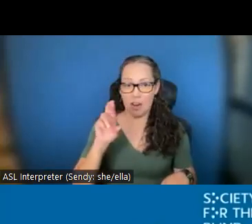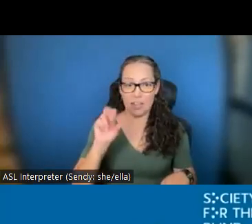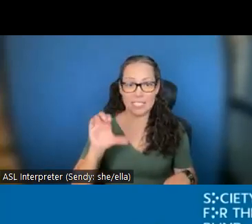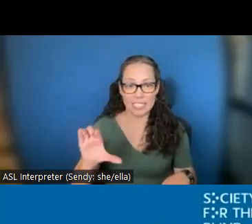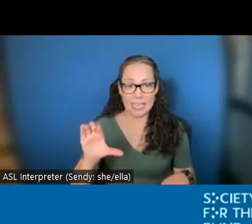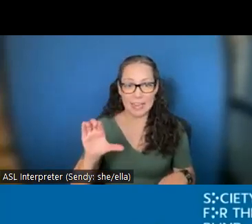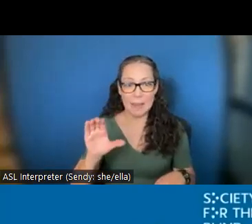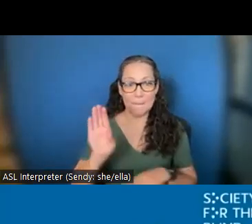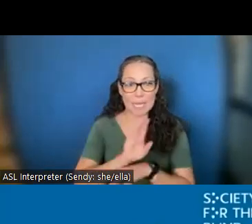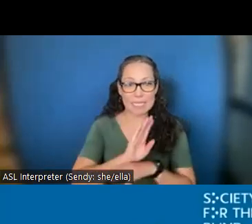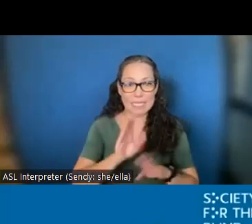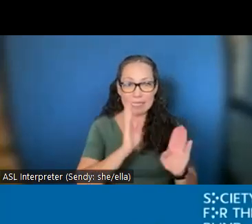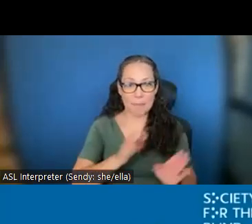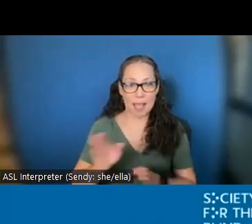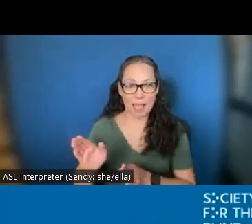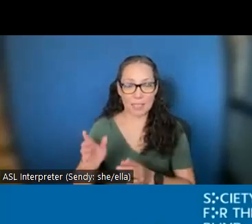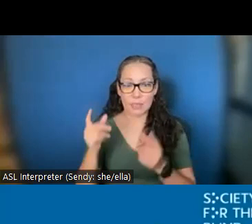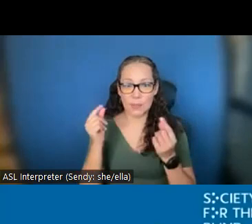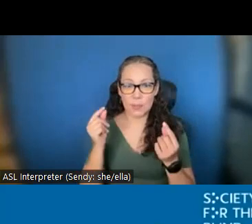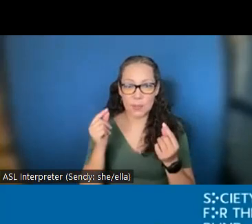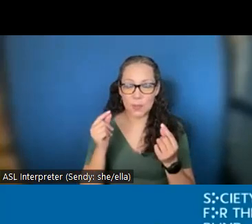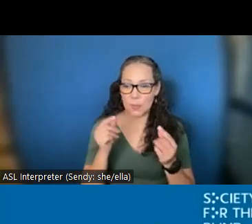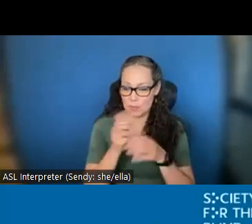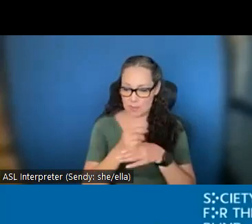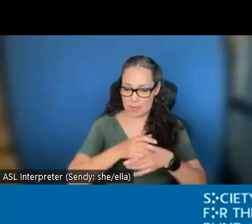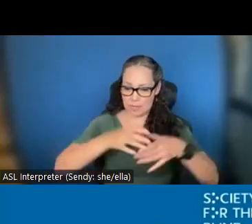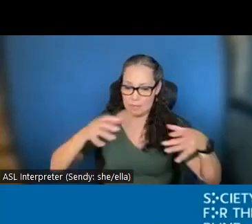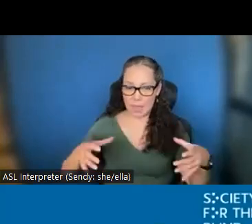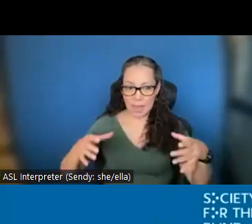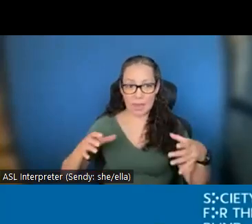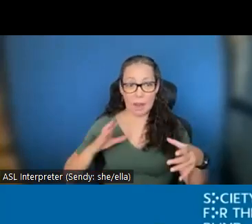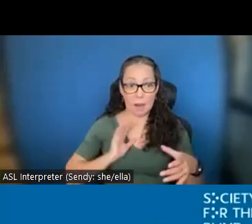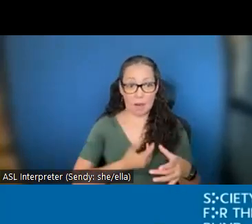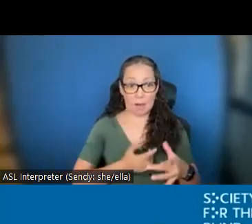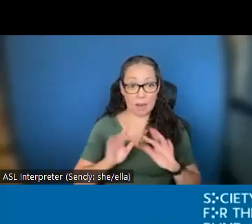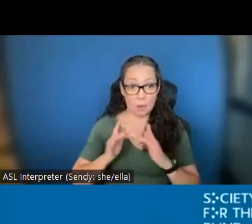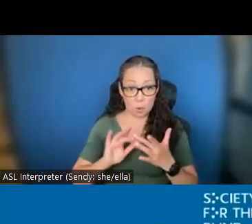road map um for expanding and sustaining our adrc Network Statewide and also positioning